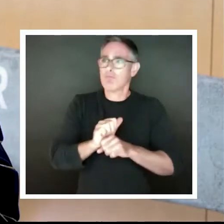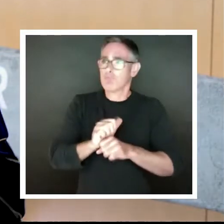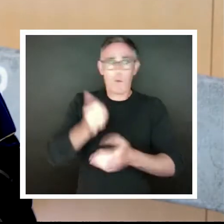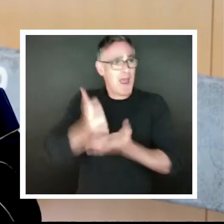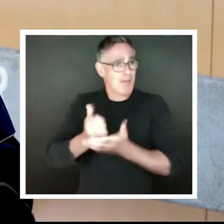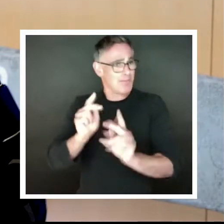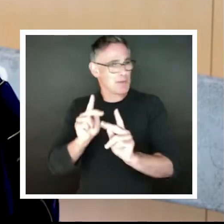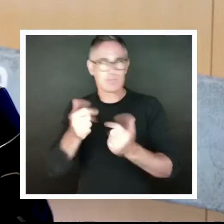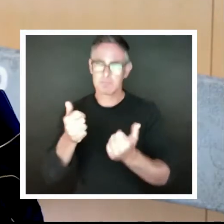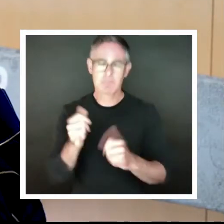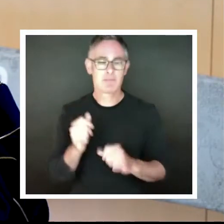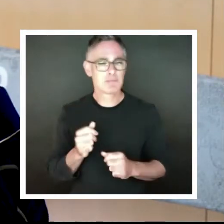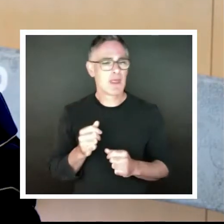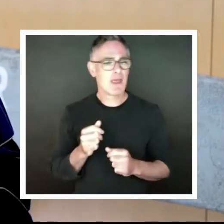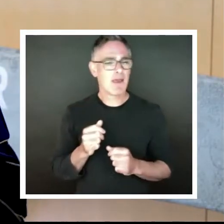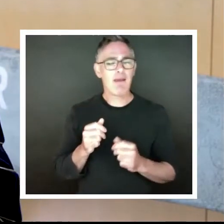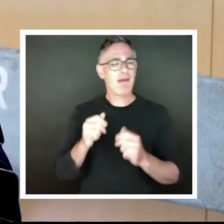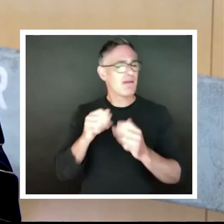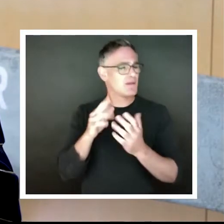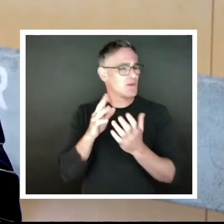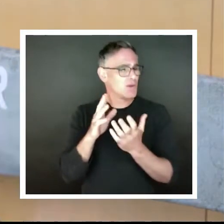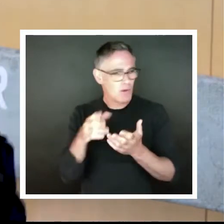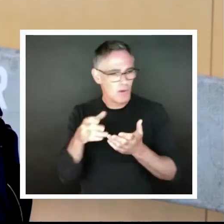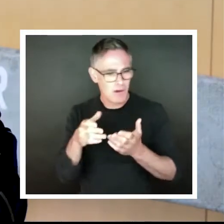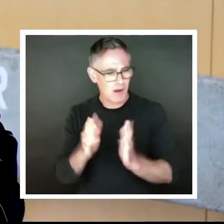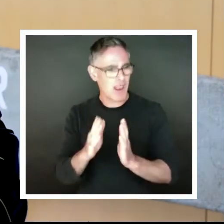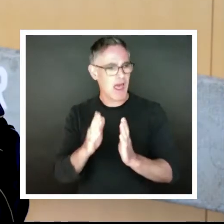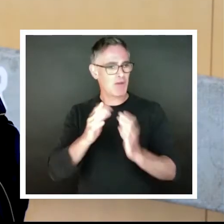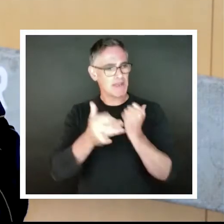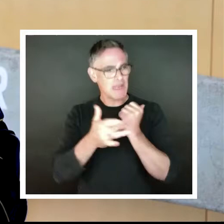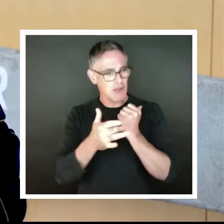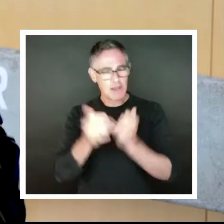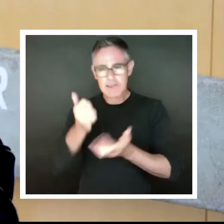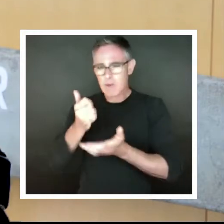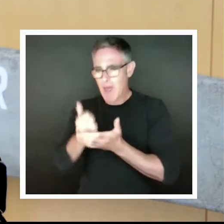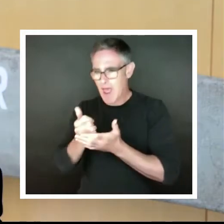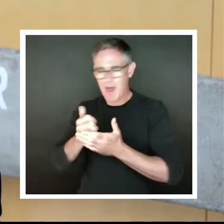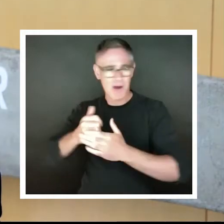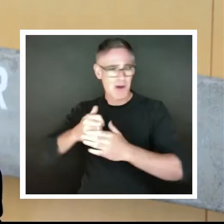to deadly viruses and pollution. Work to combat climate change,